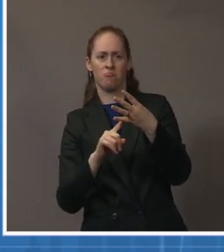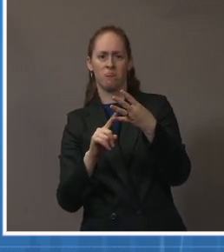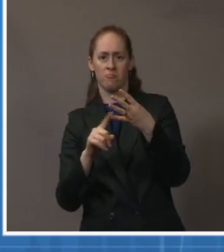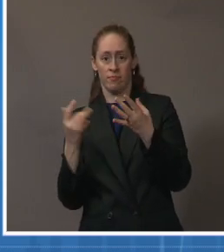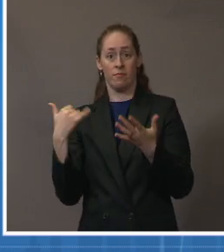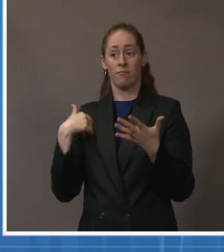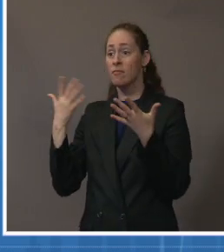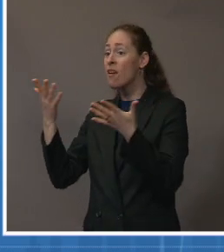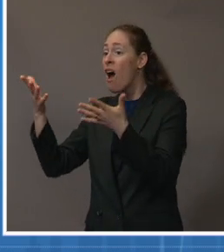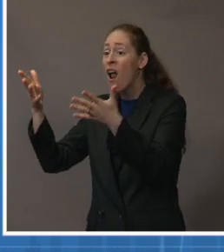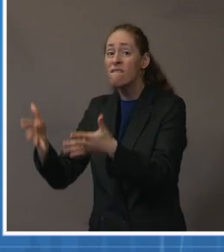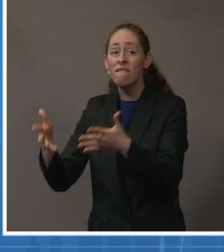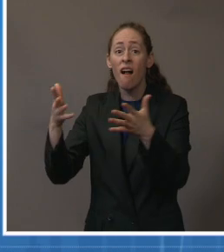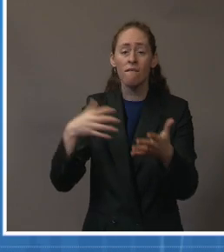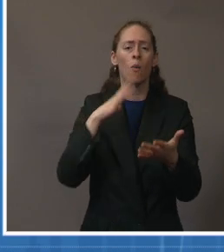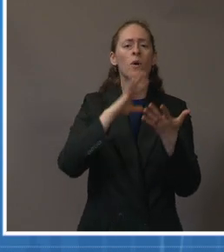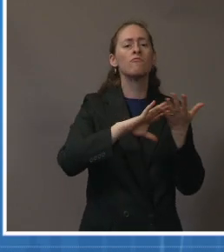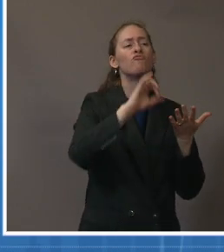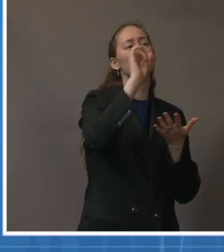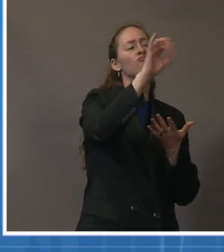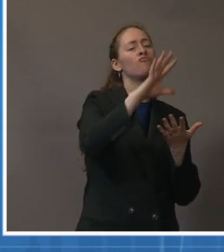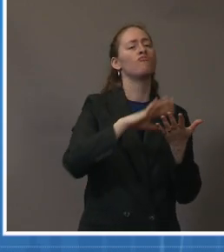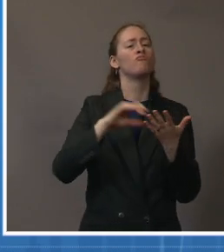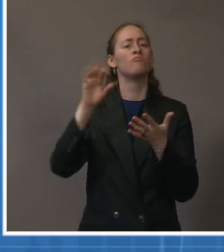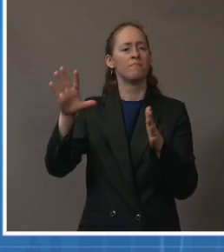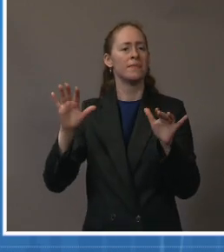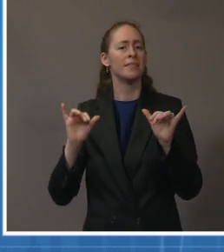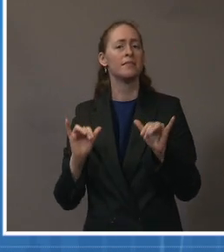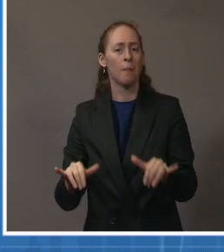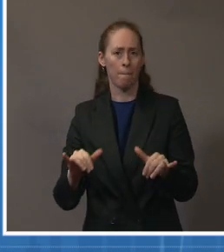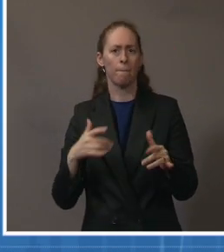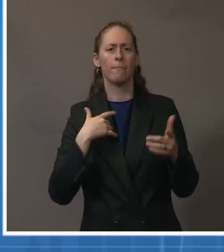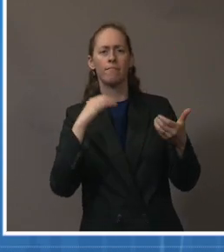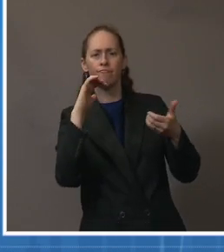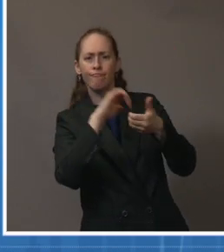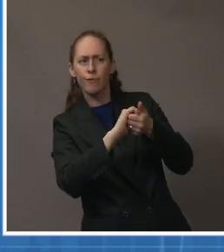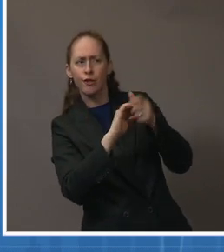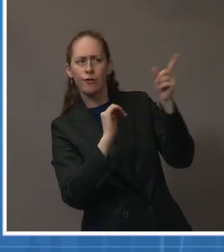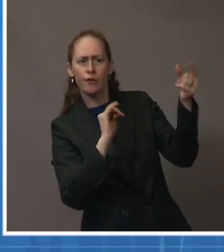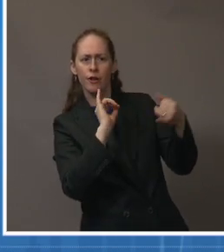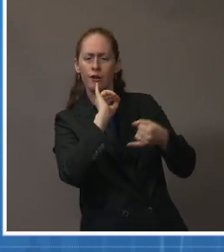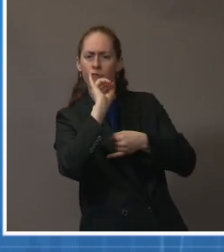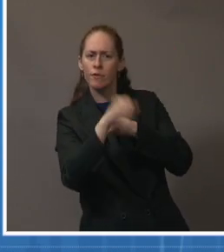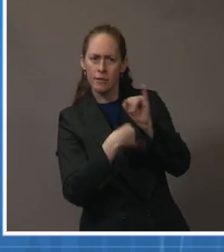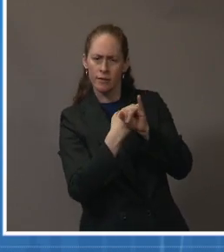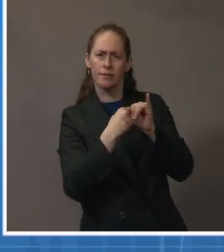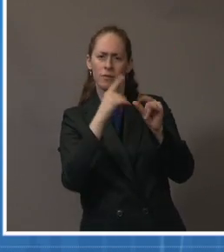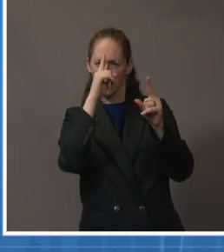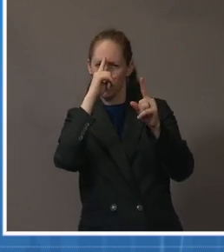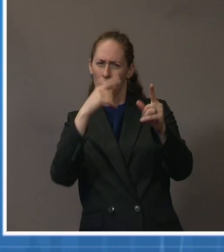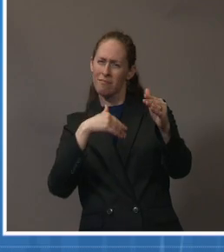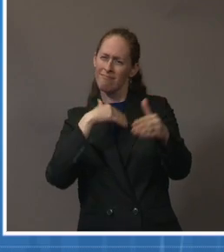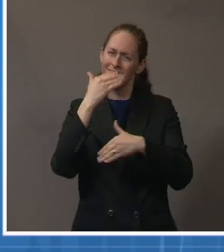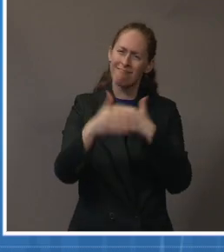We will work with our international partners to get ahead of the virus, to follow the science, and to help countries in crisis.